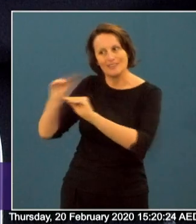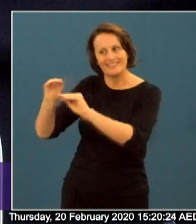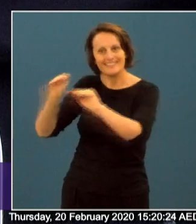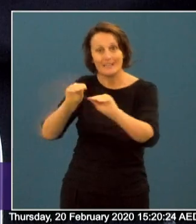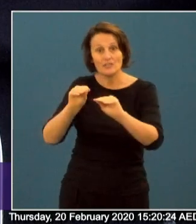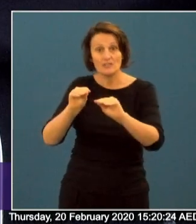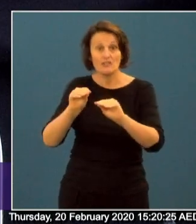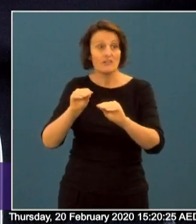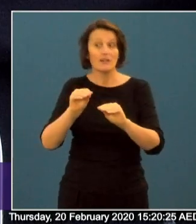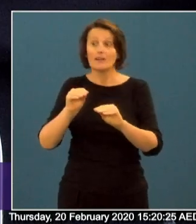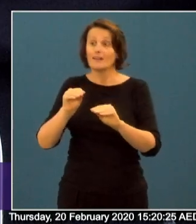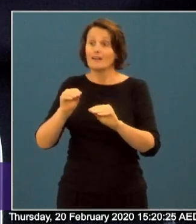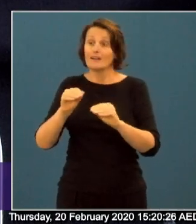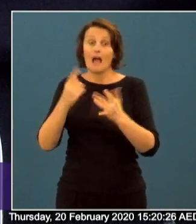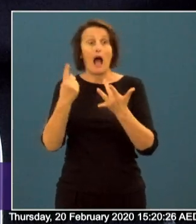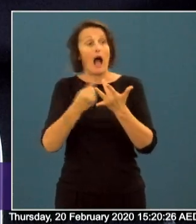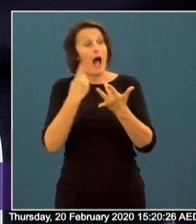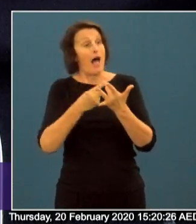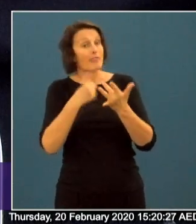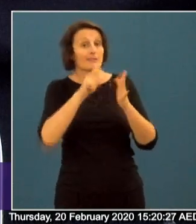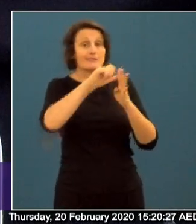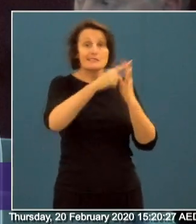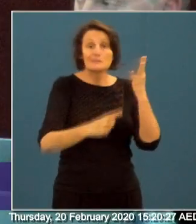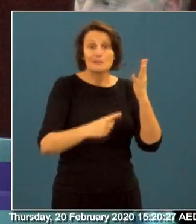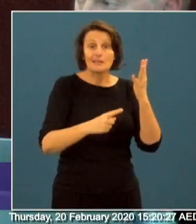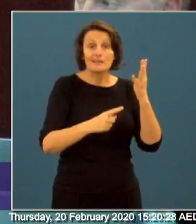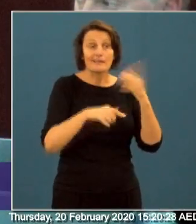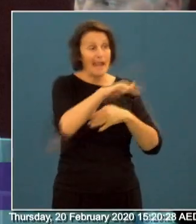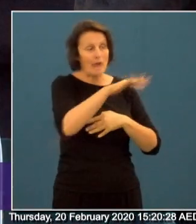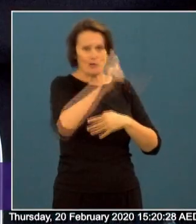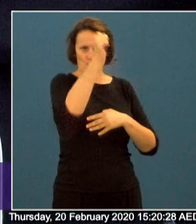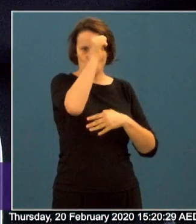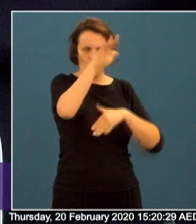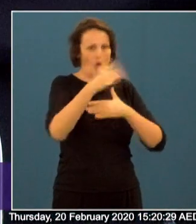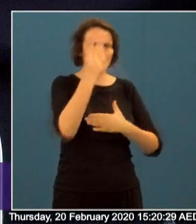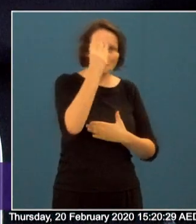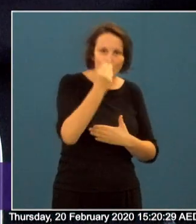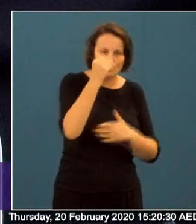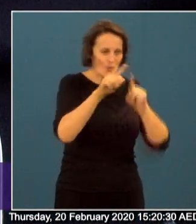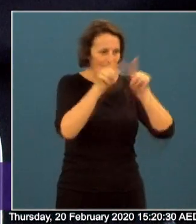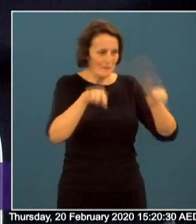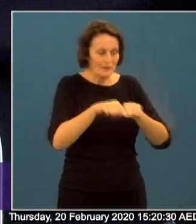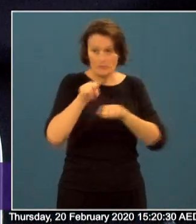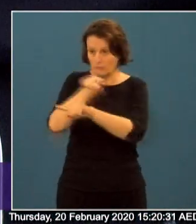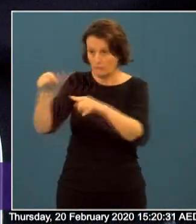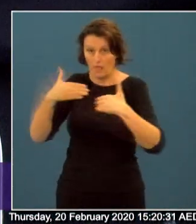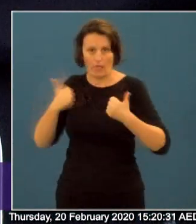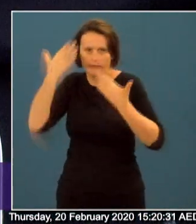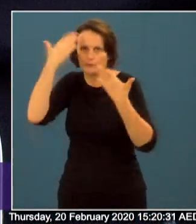but sporadically used inside the health system. These tools are available through the ACI intellectual disability network